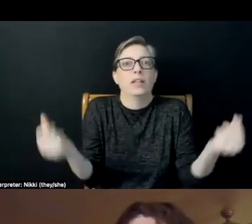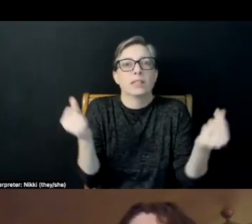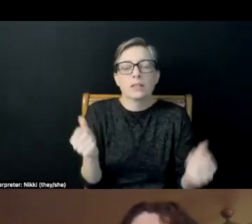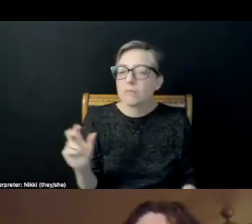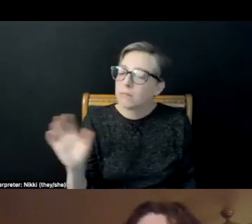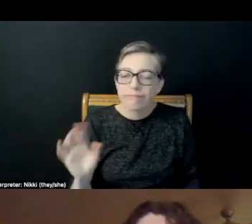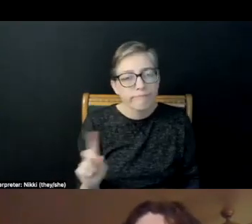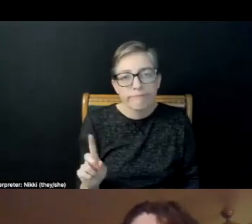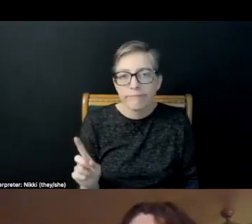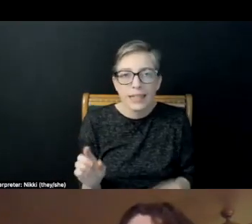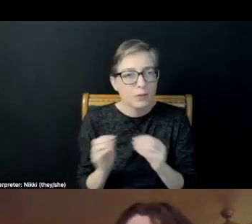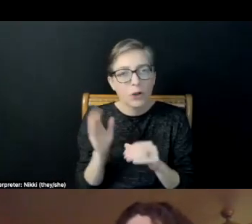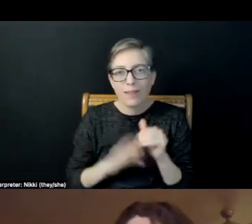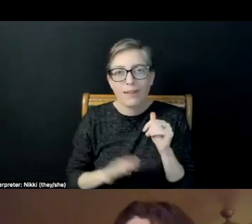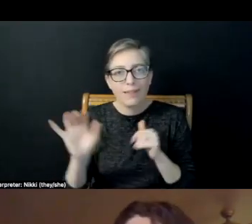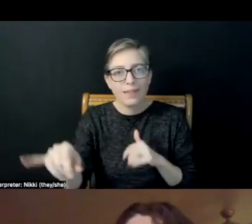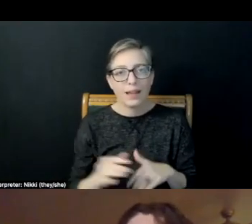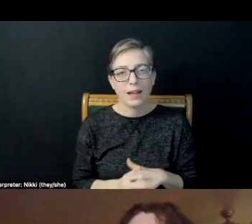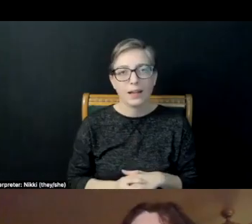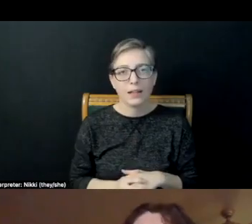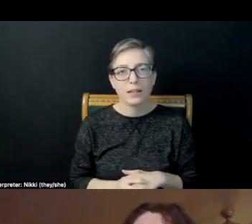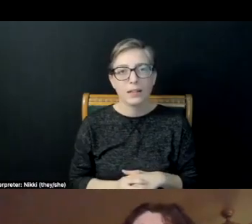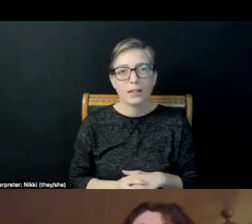I don't know how to do these tasks. It was me saying,